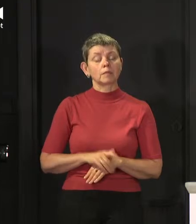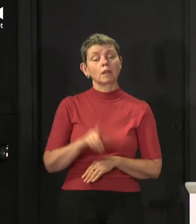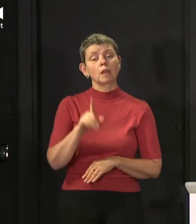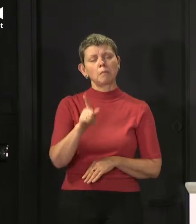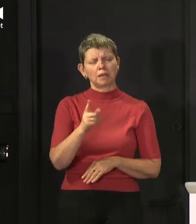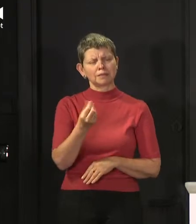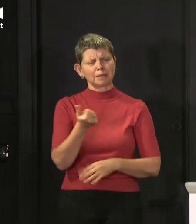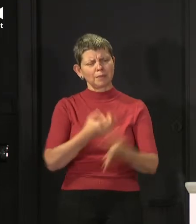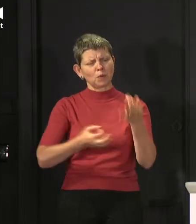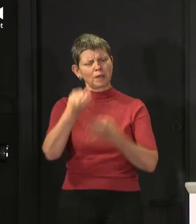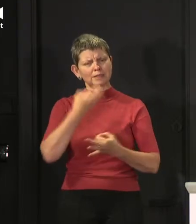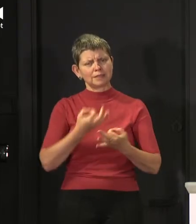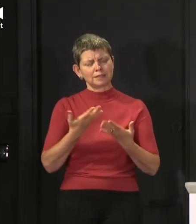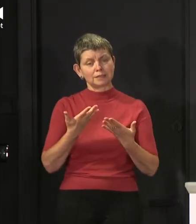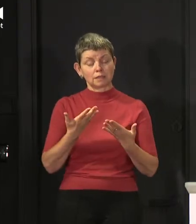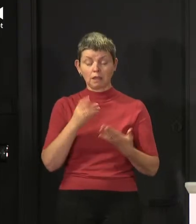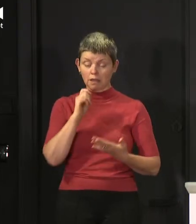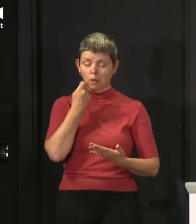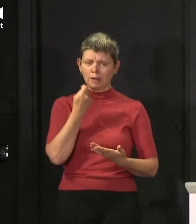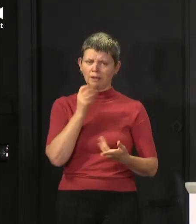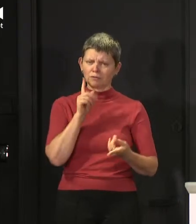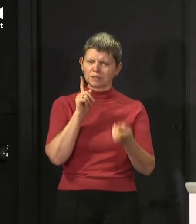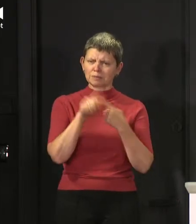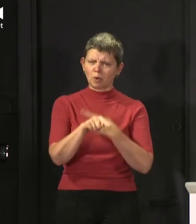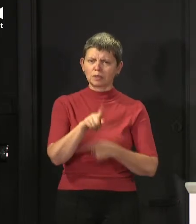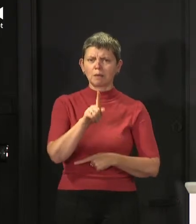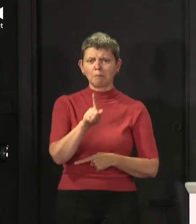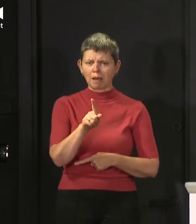asked just now, and I will answer them, but can I make a helpful suggestion that a lot